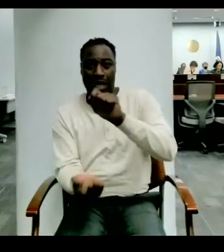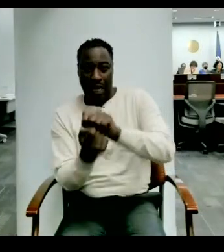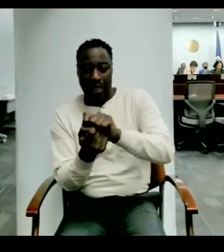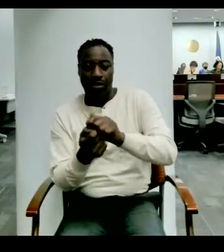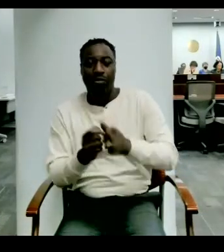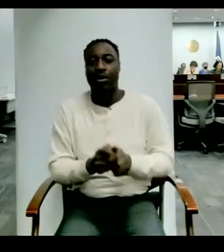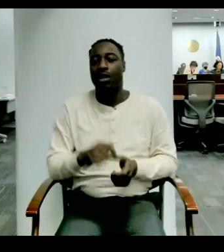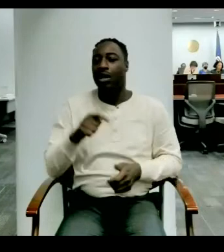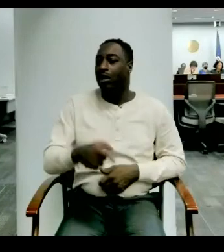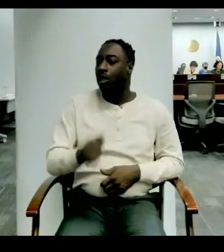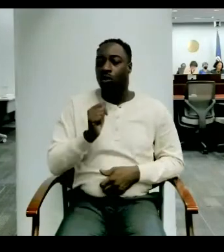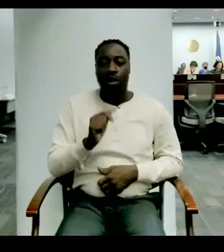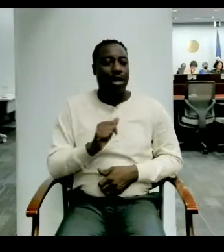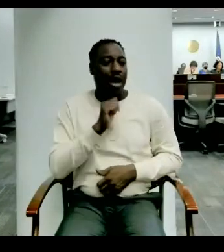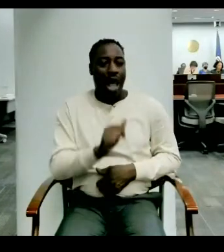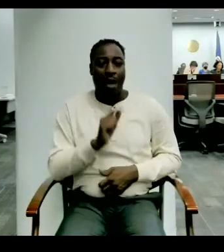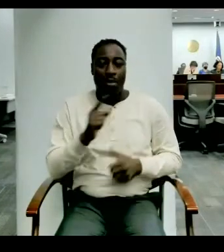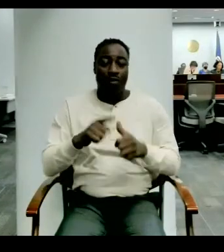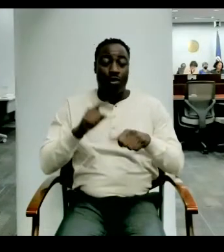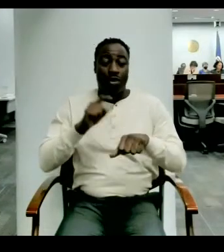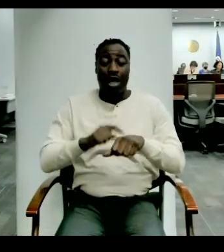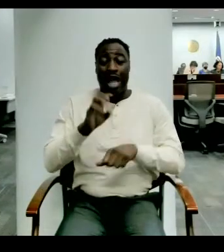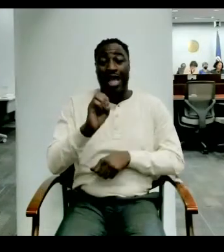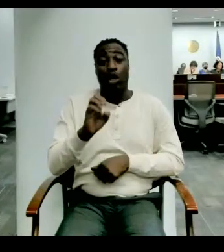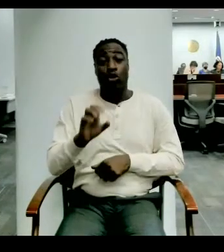This would not be the first time the EEOC has done something like